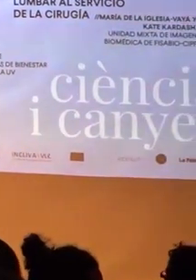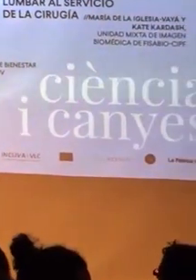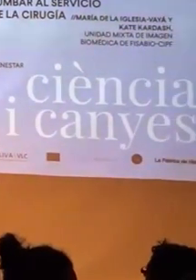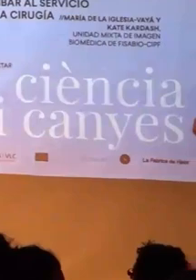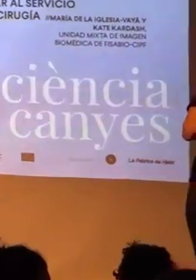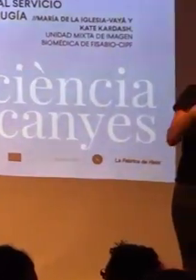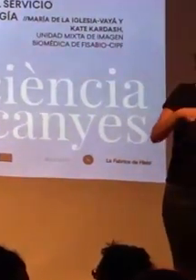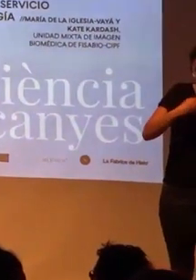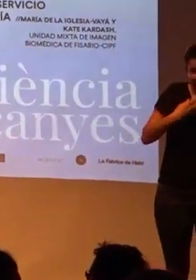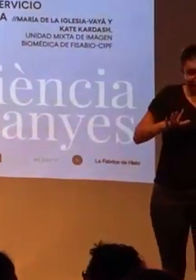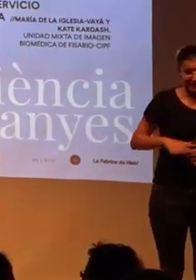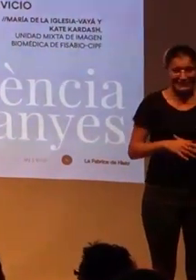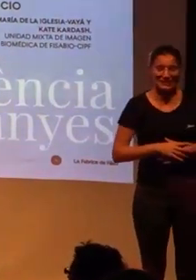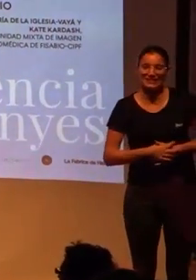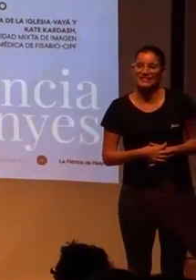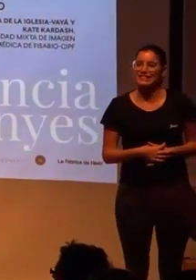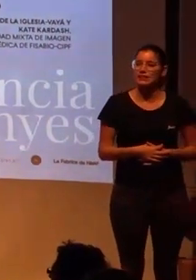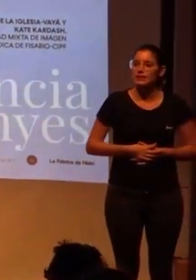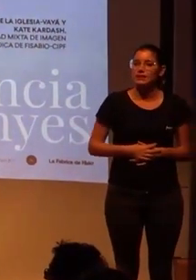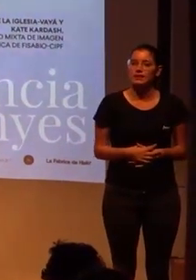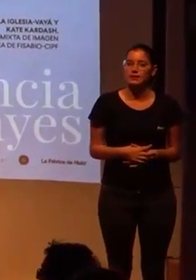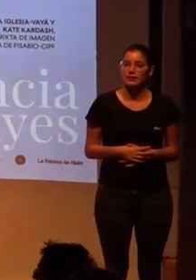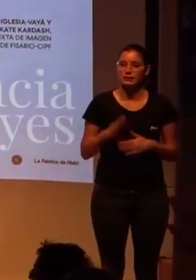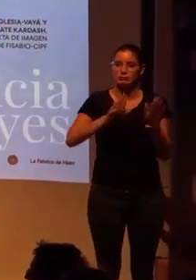Is there any question?